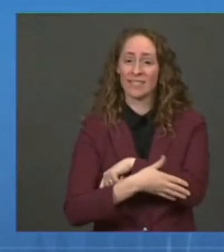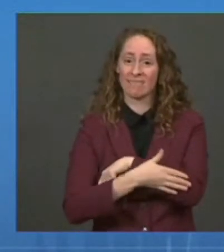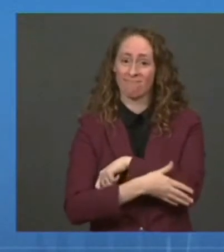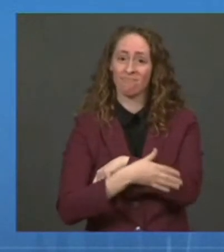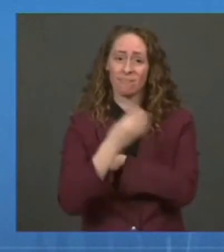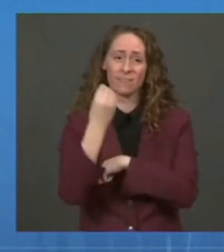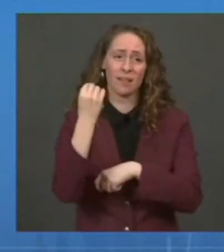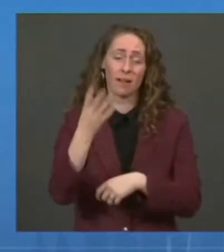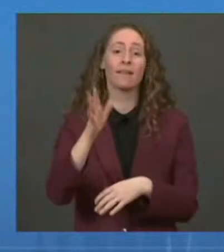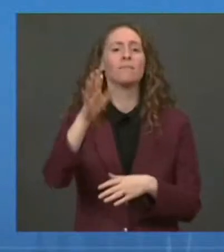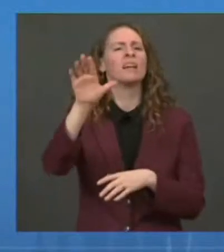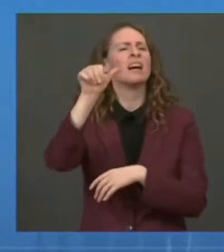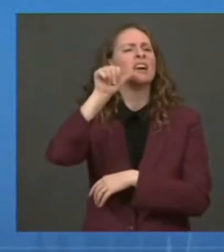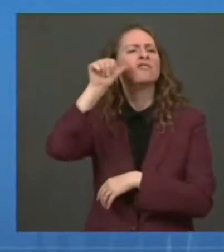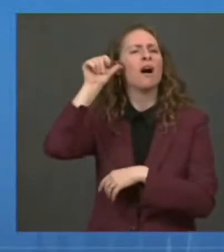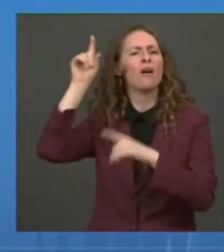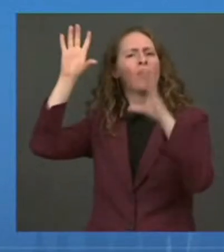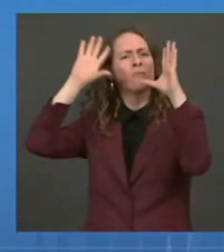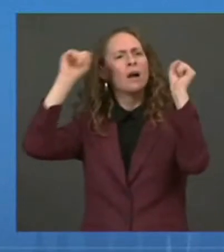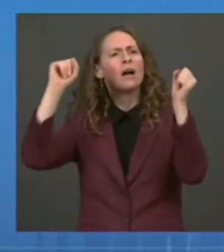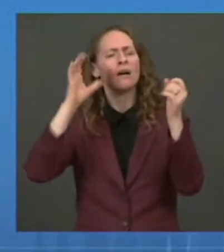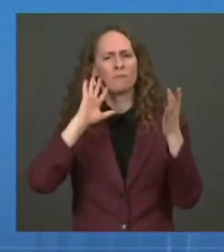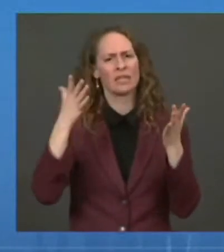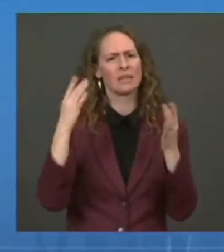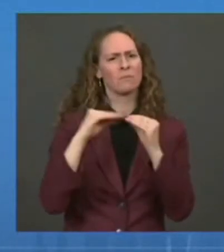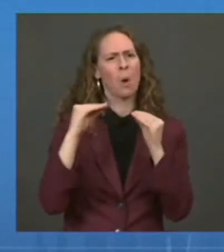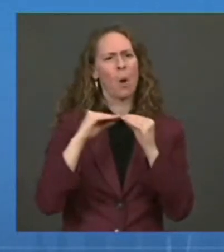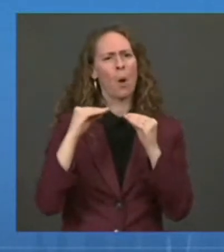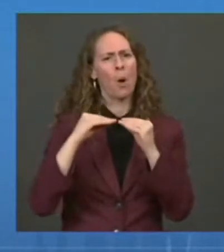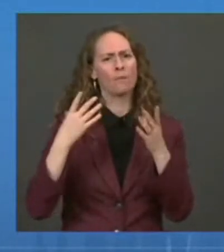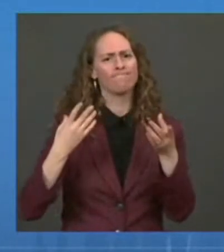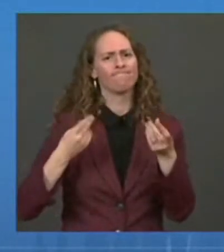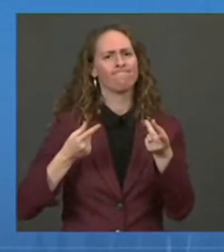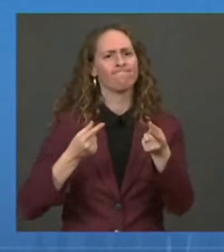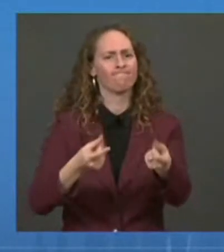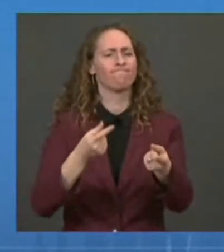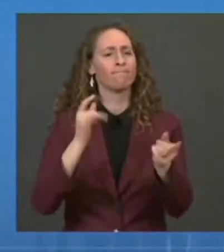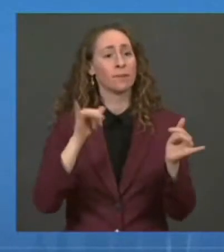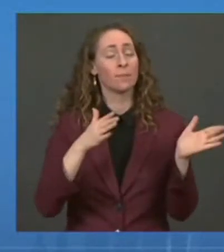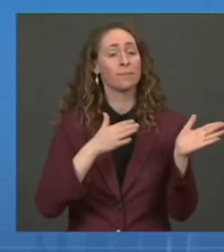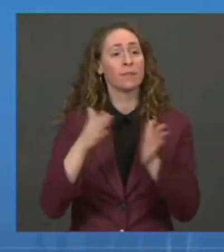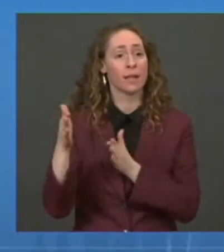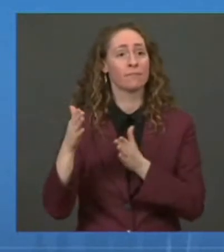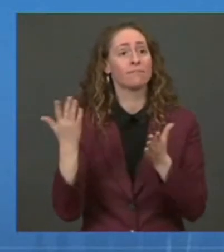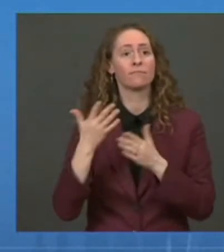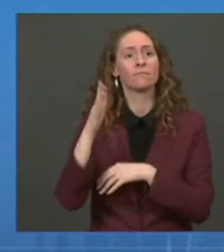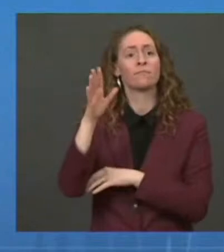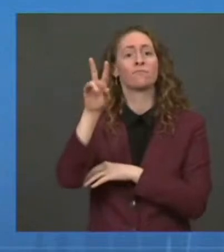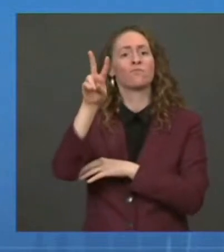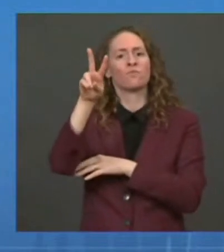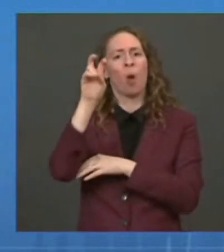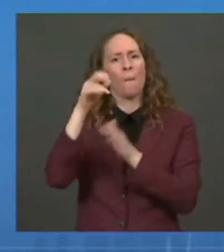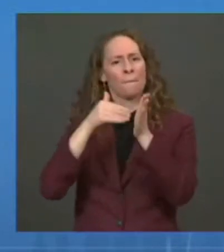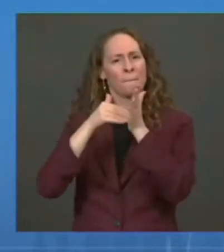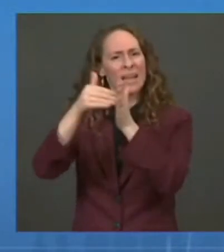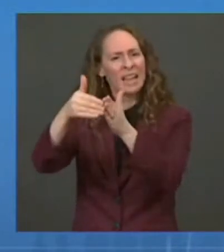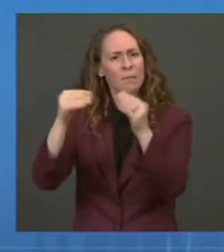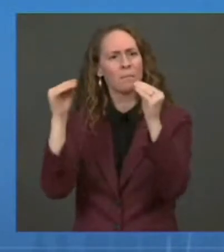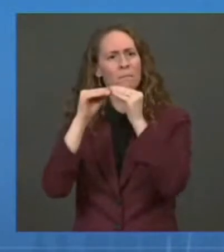IN THE WORLD COMBINED. YESTERDAY THE PRESIDENT ANNOUNCED WE'RE ACCELERATING THE DELIVERY OF MORE VACCINES